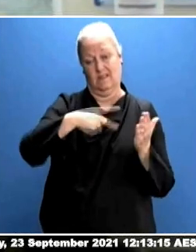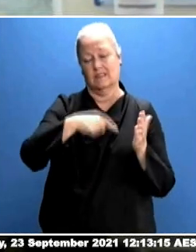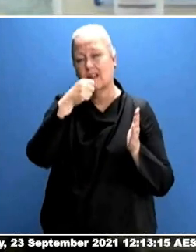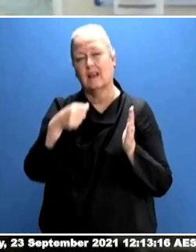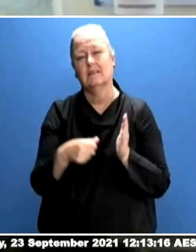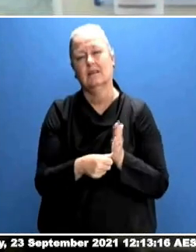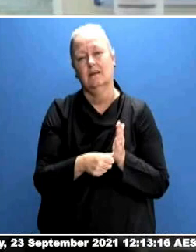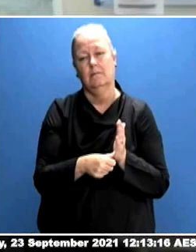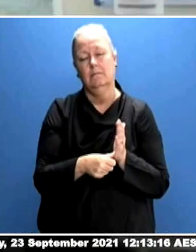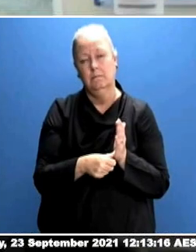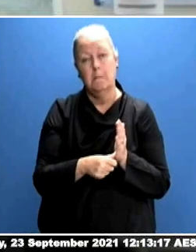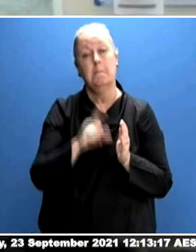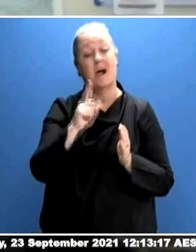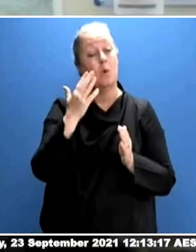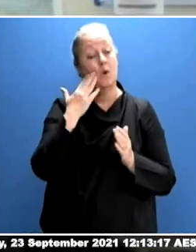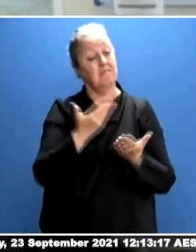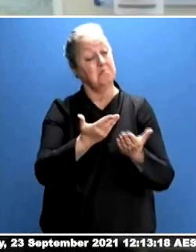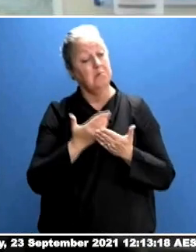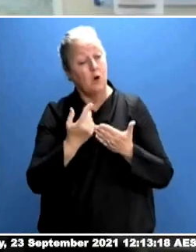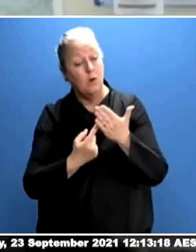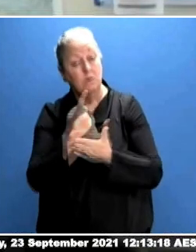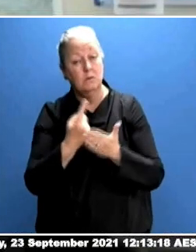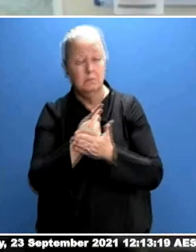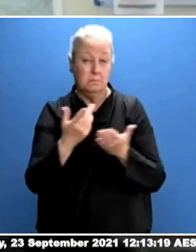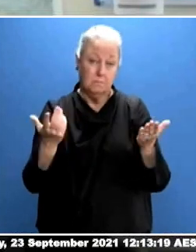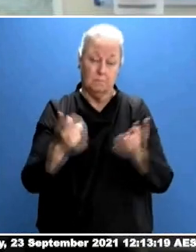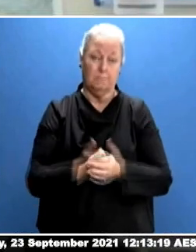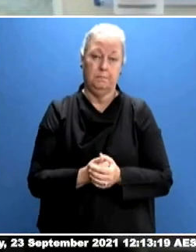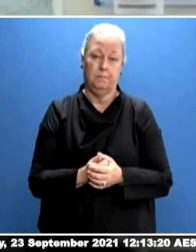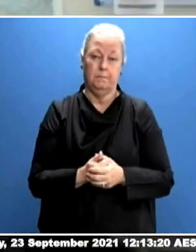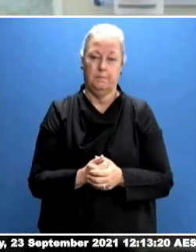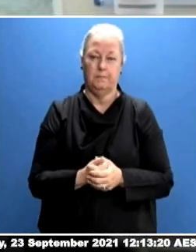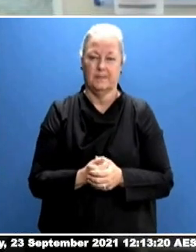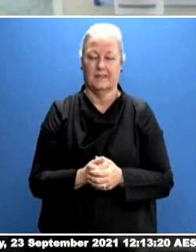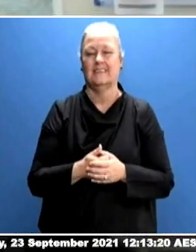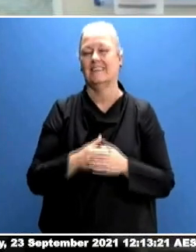But yes, when we get the opportunity, we do, but that is also subject to our own capacity.